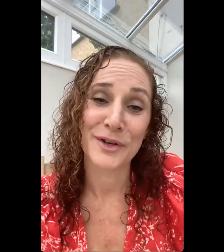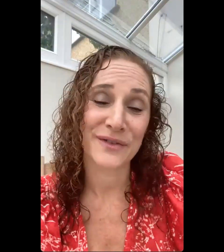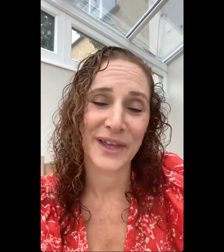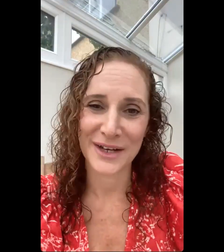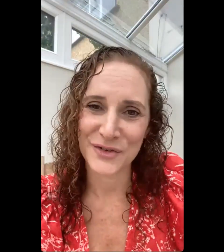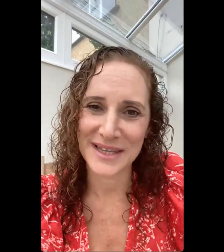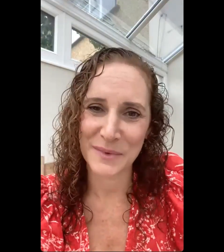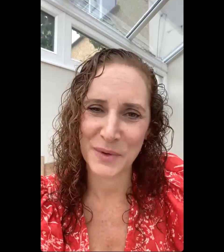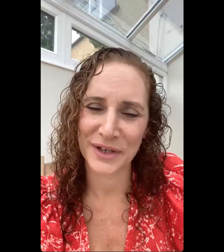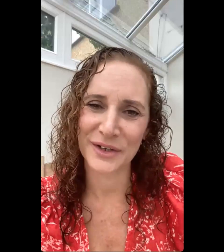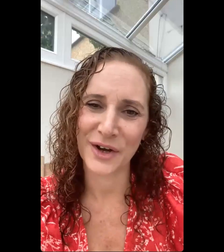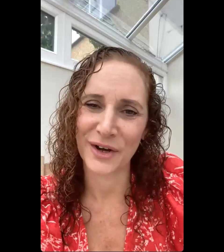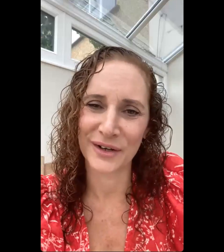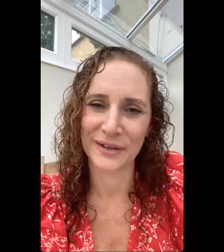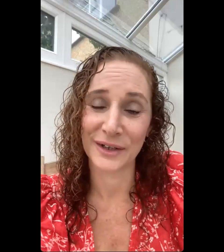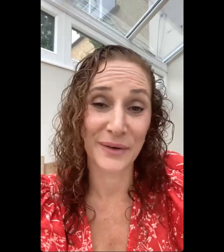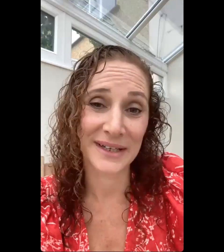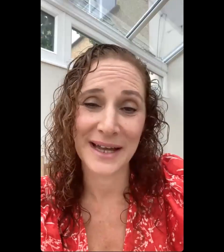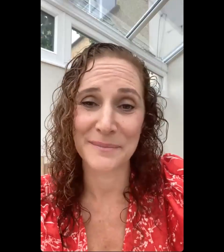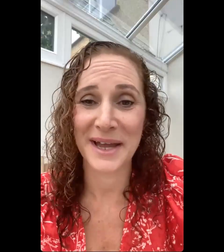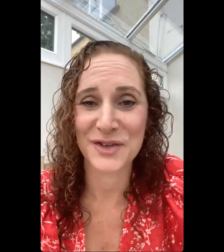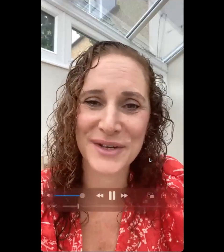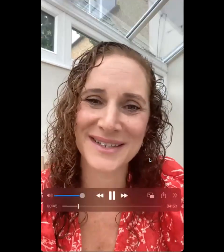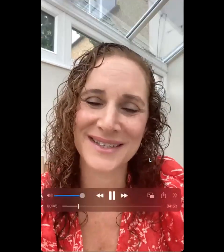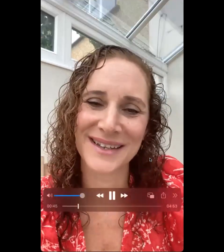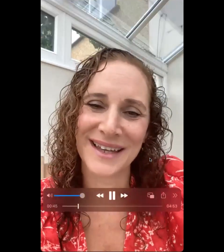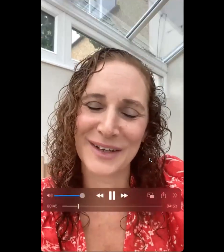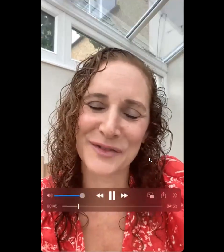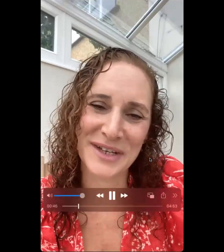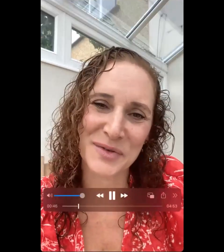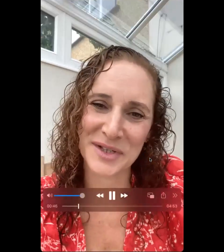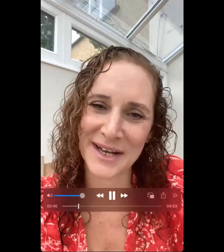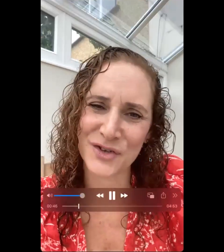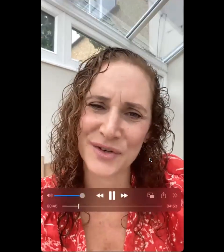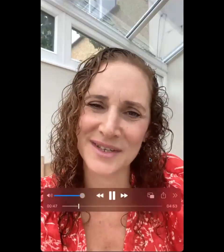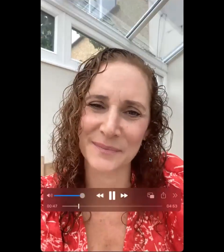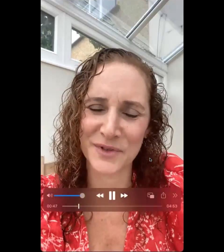Most of the countries that we work in are low income countries, low resource countries.